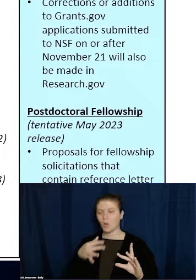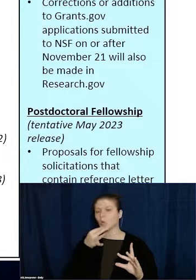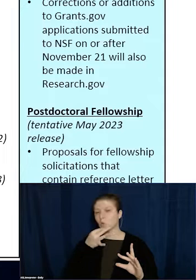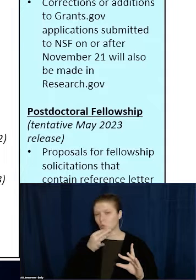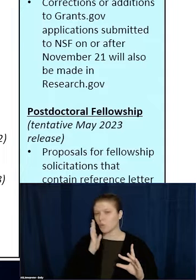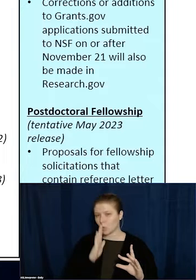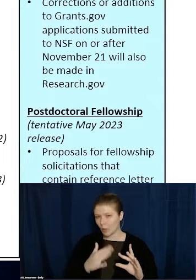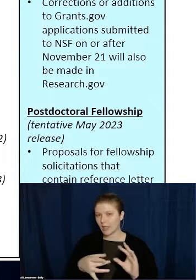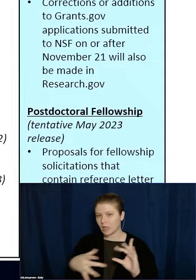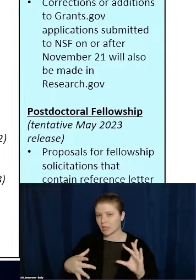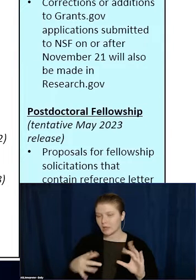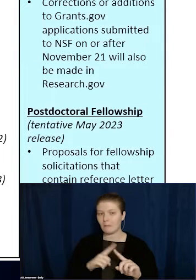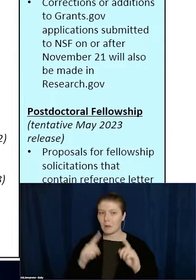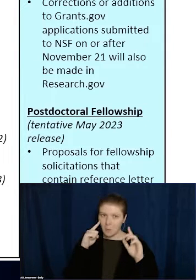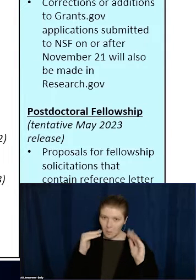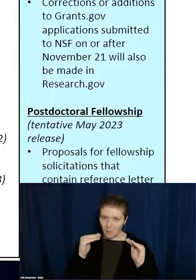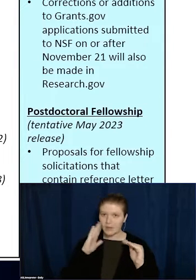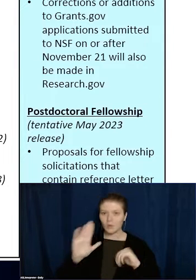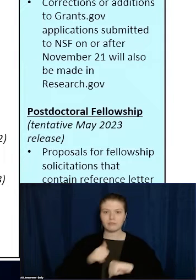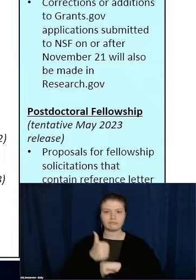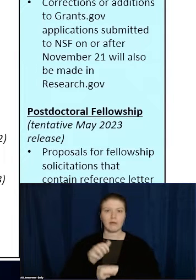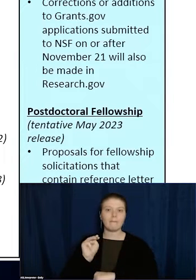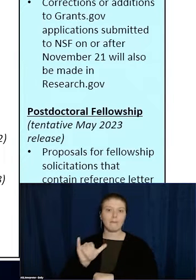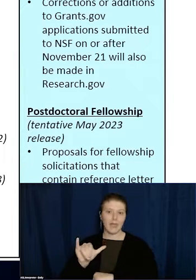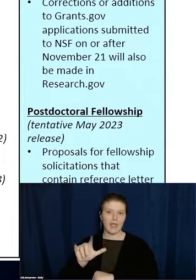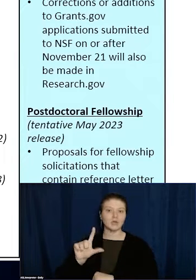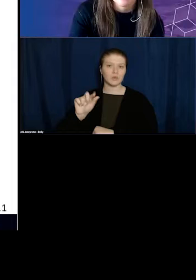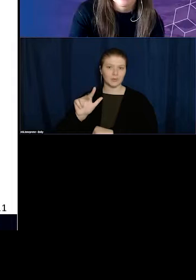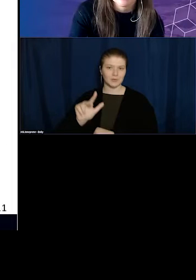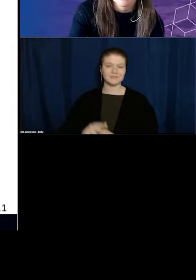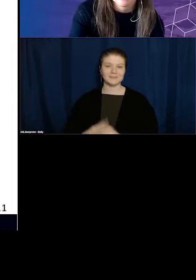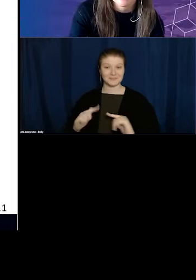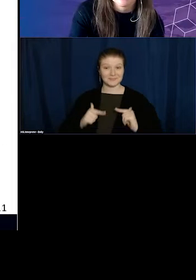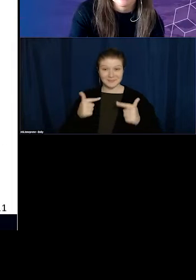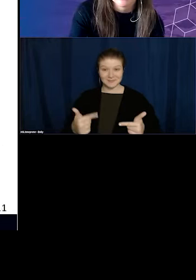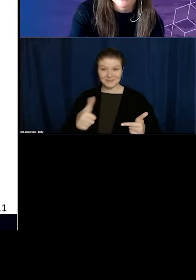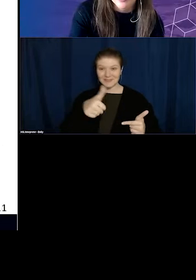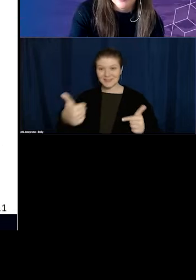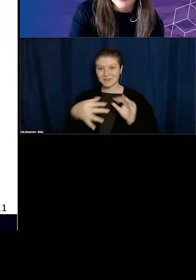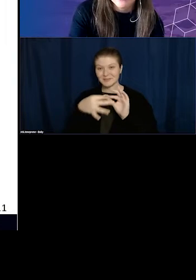So we hope to implement that in May 2023. All right.